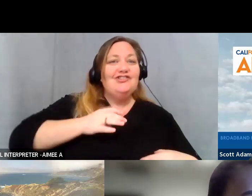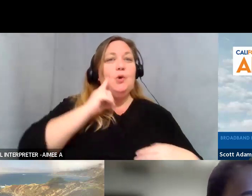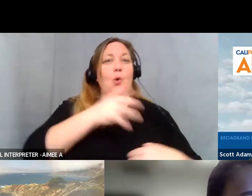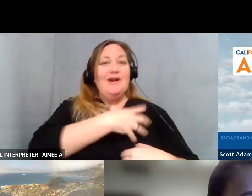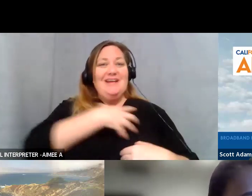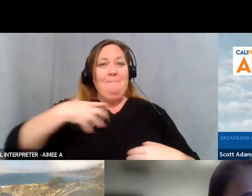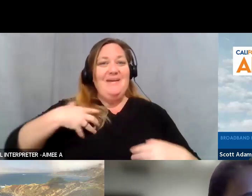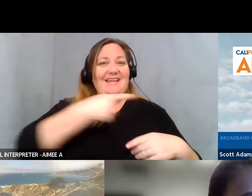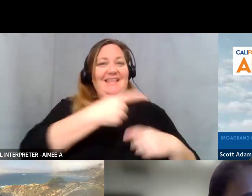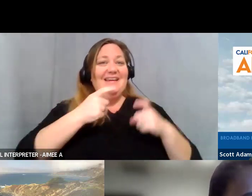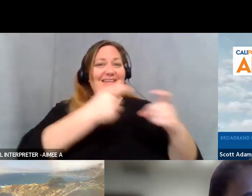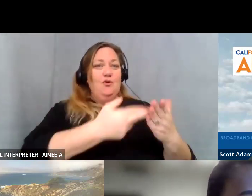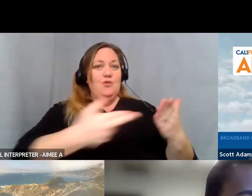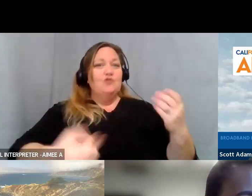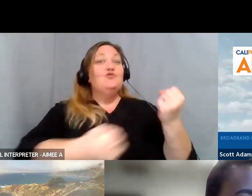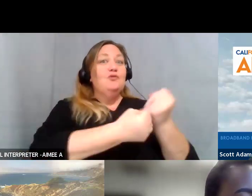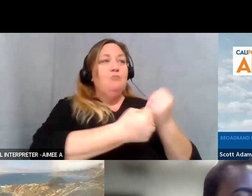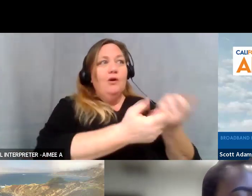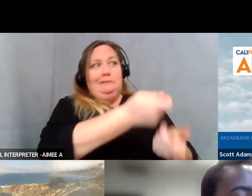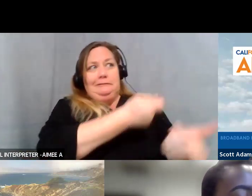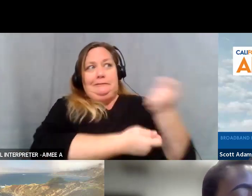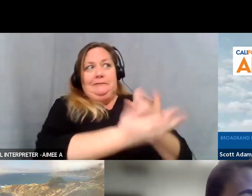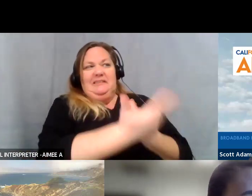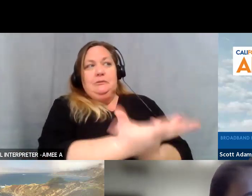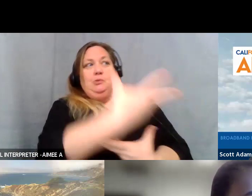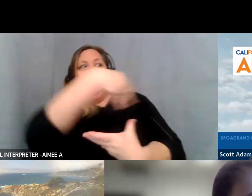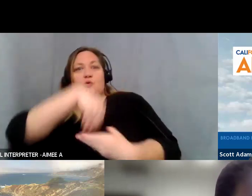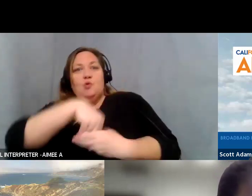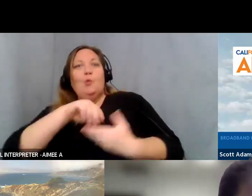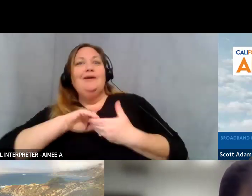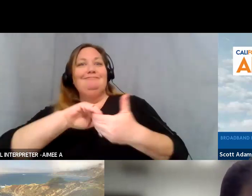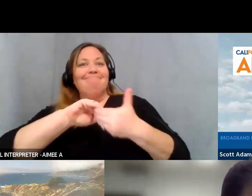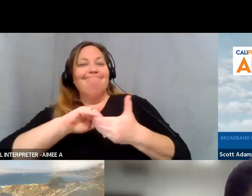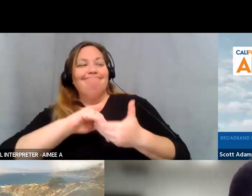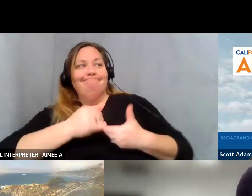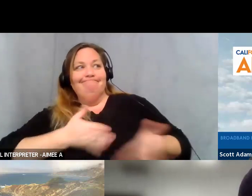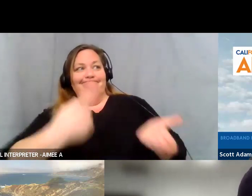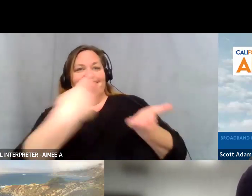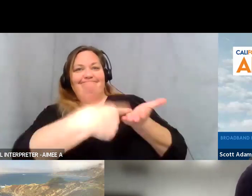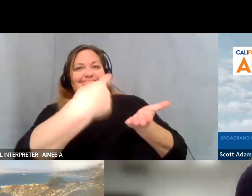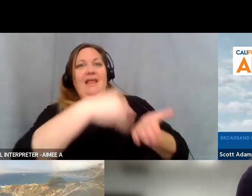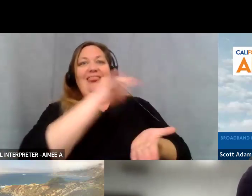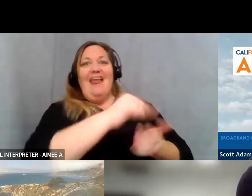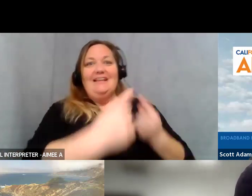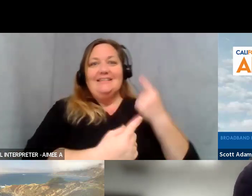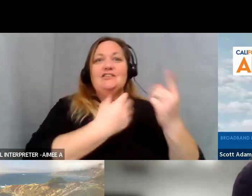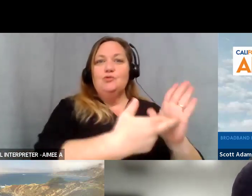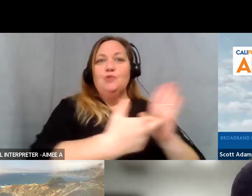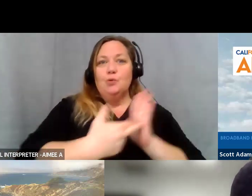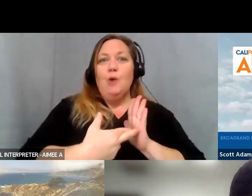resources and support, to be able to join that if that will be considered a requirement. And